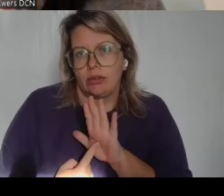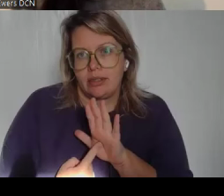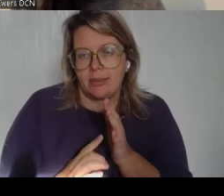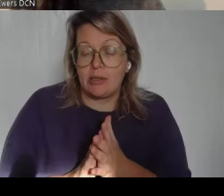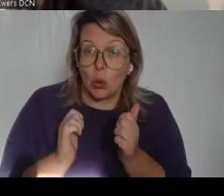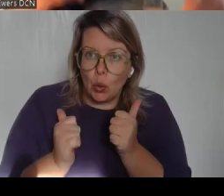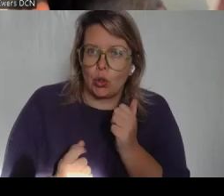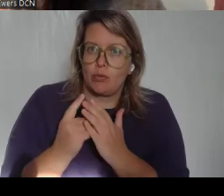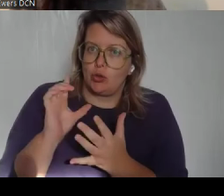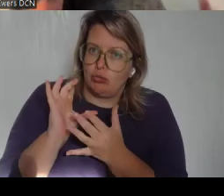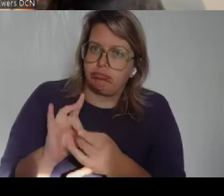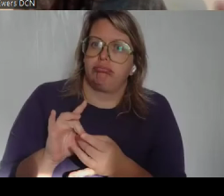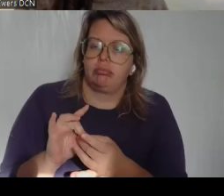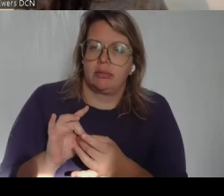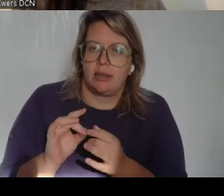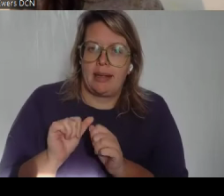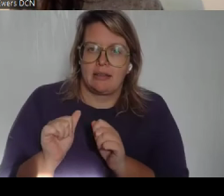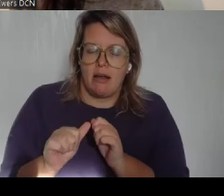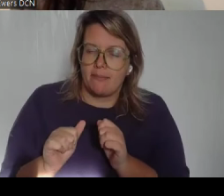your relationship parameters and finding out more,